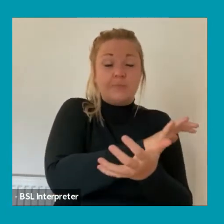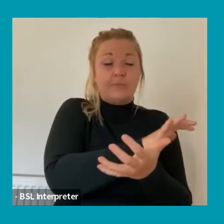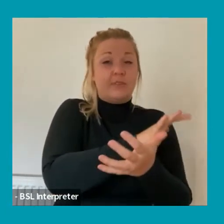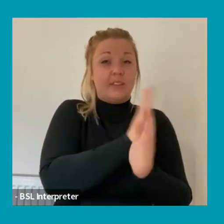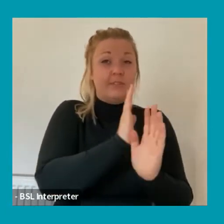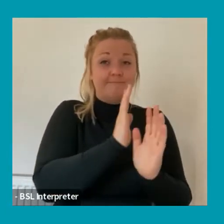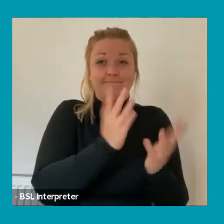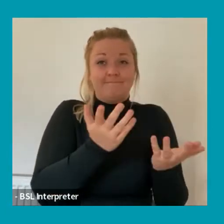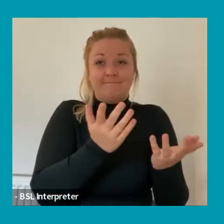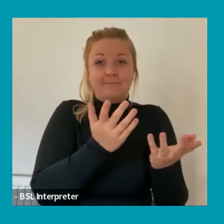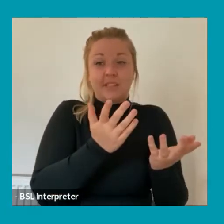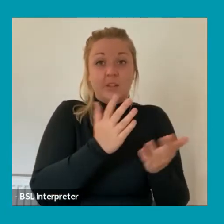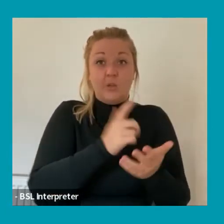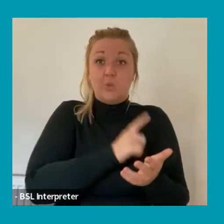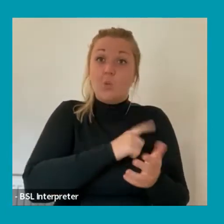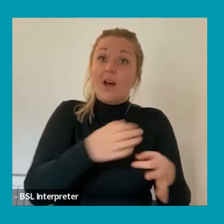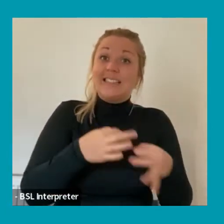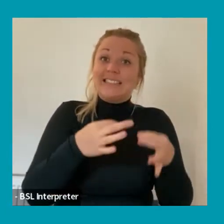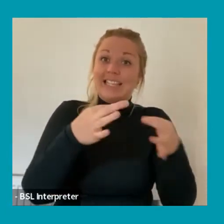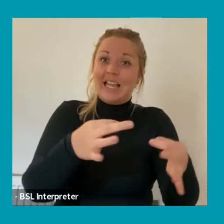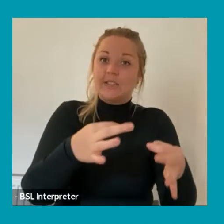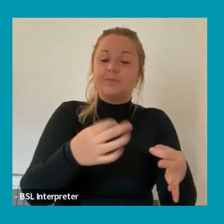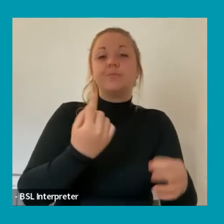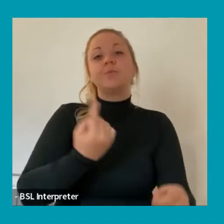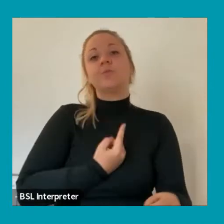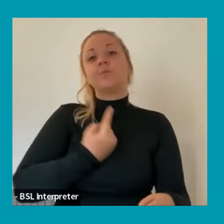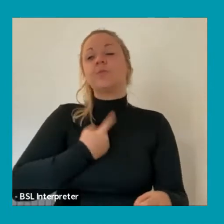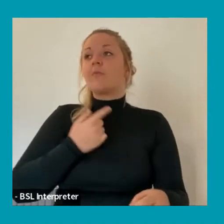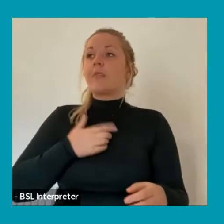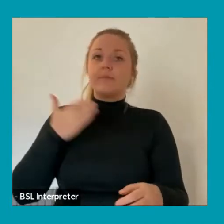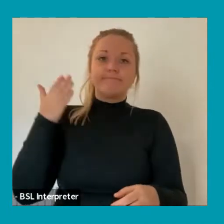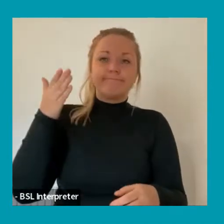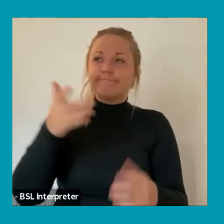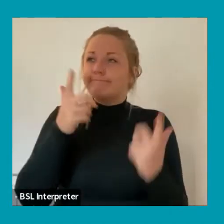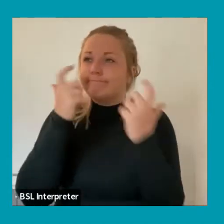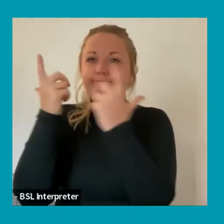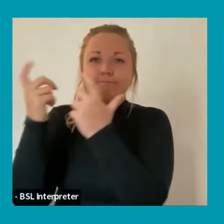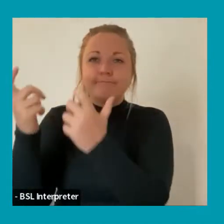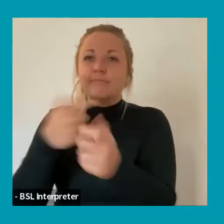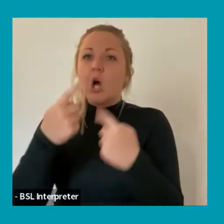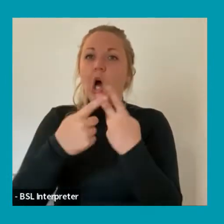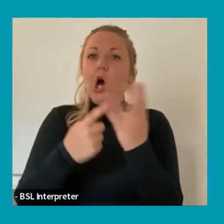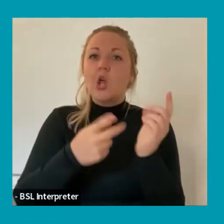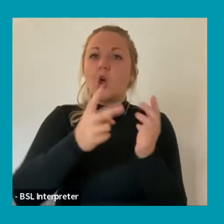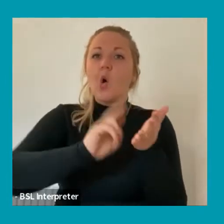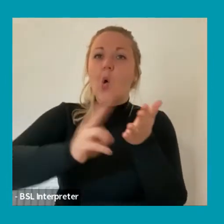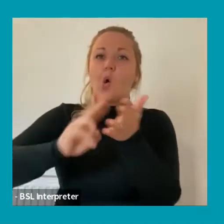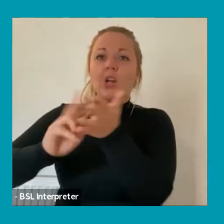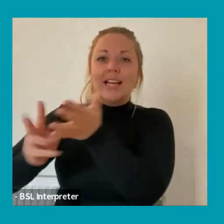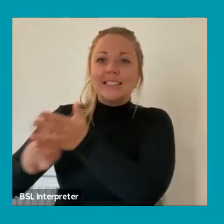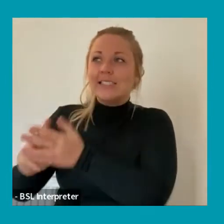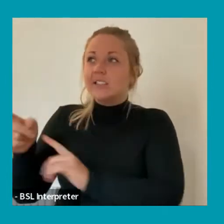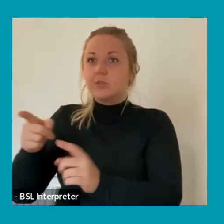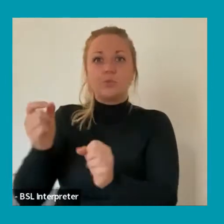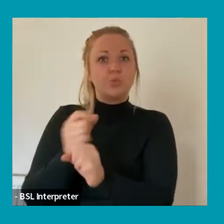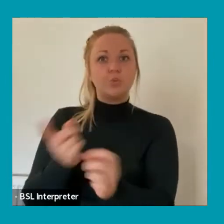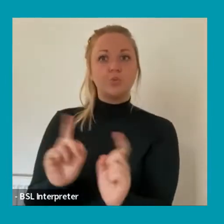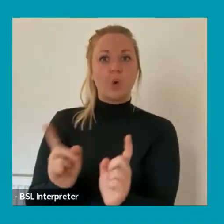I went and I looked around and Benchmarked to see what other organisations were doing. I know you had an example too.